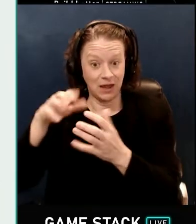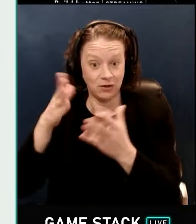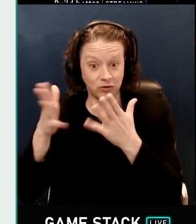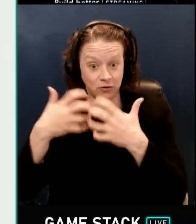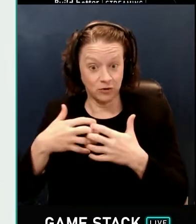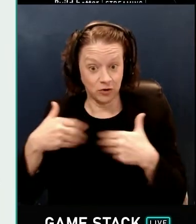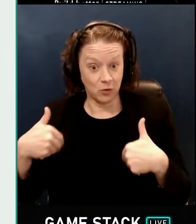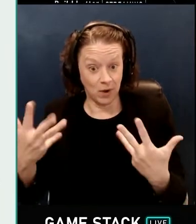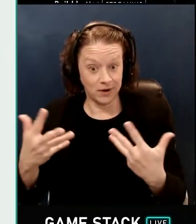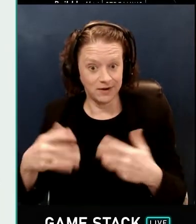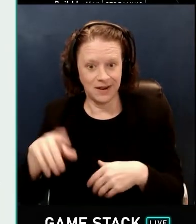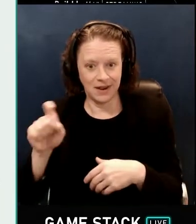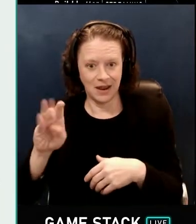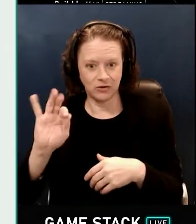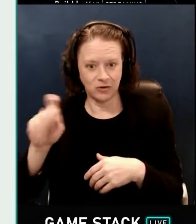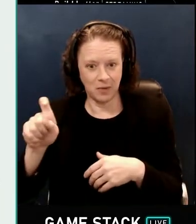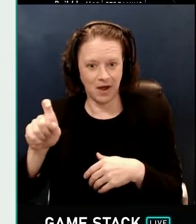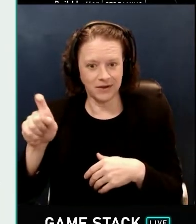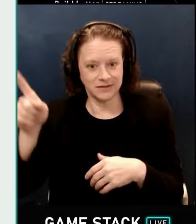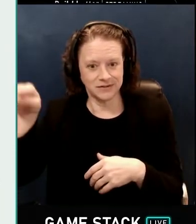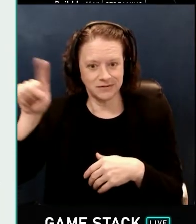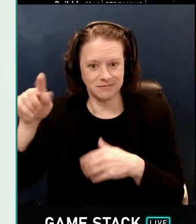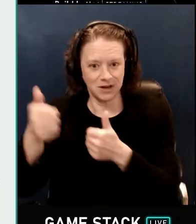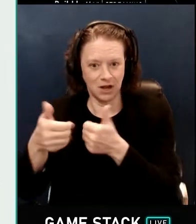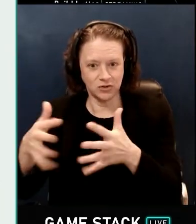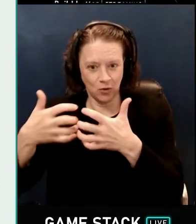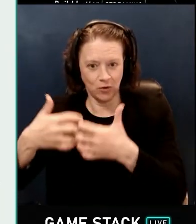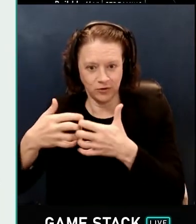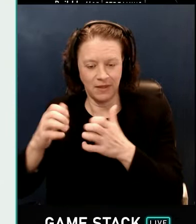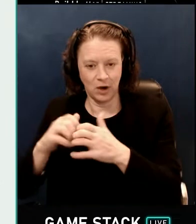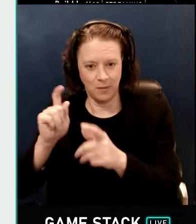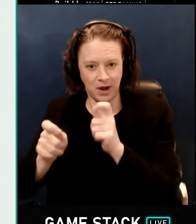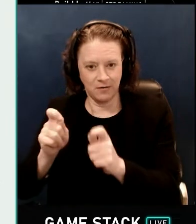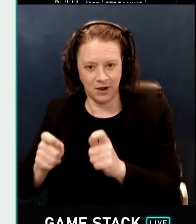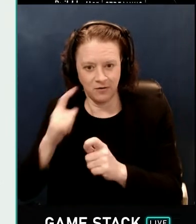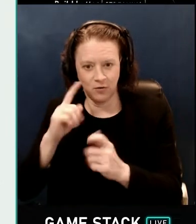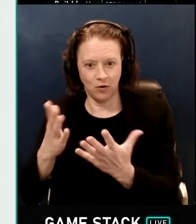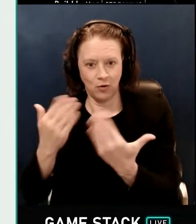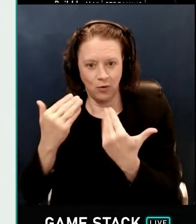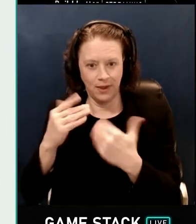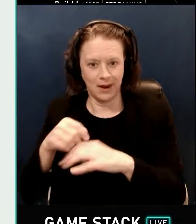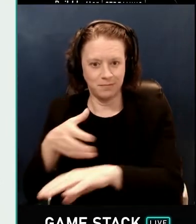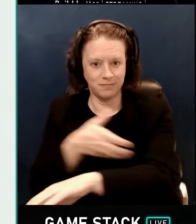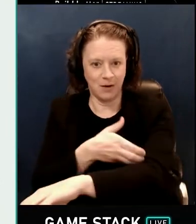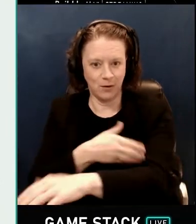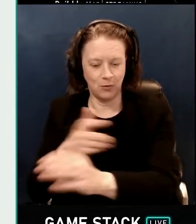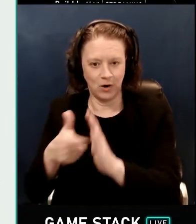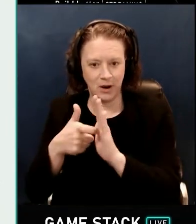things like the power and cooling requirements of data centers, and every home console is a server for remote play.